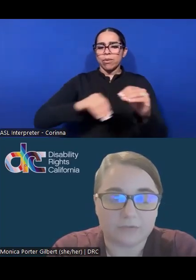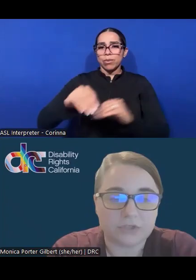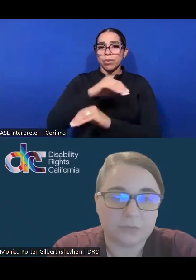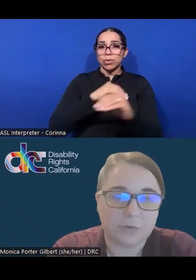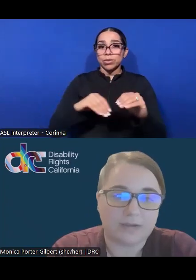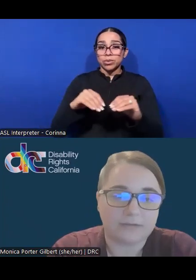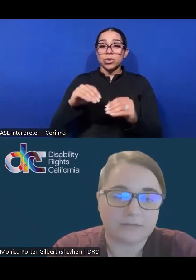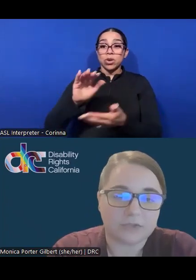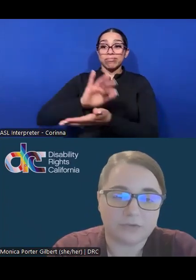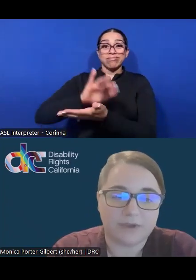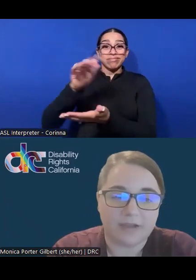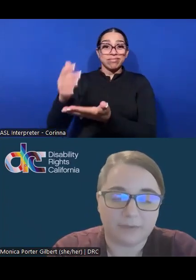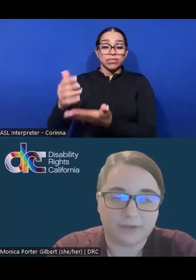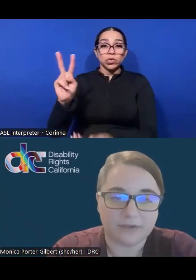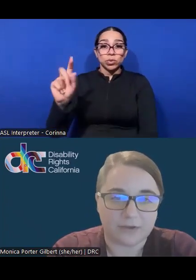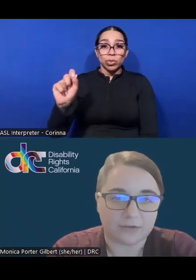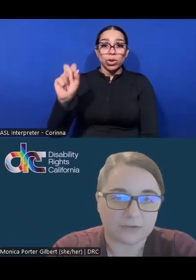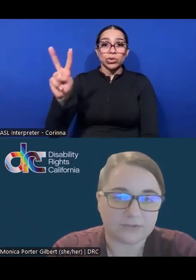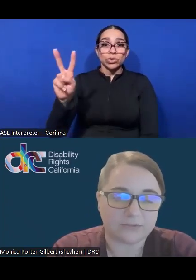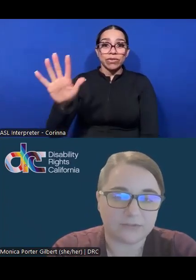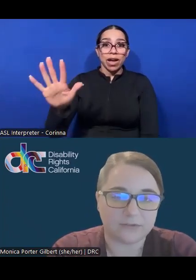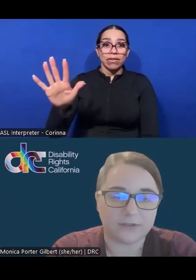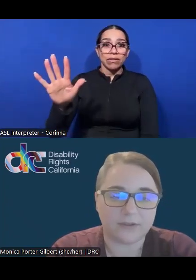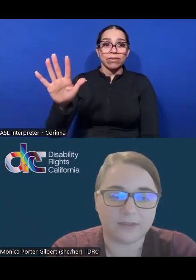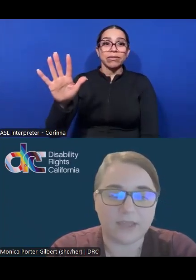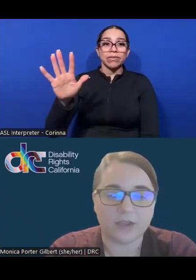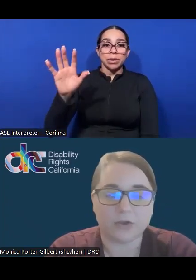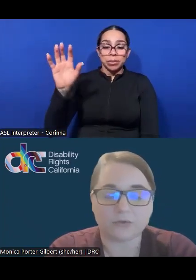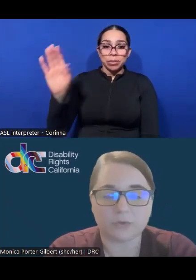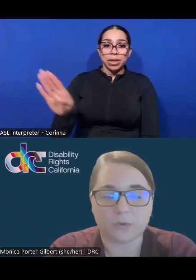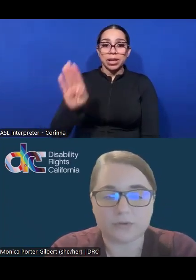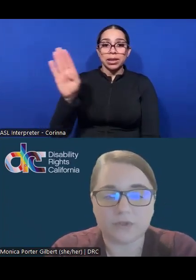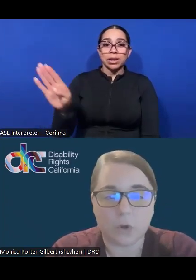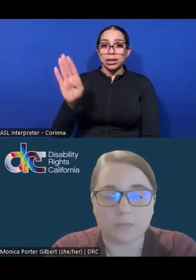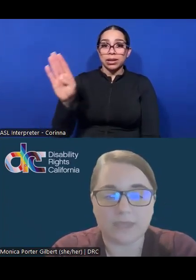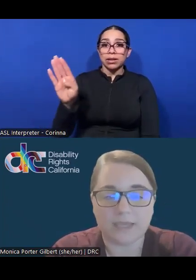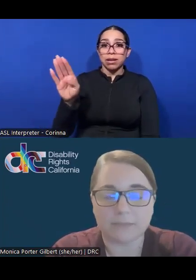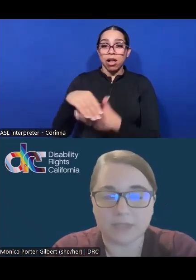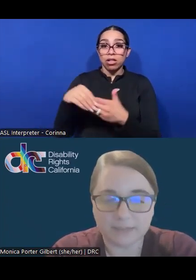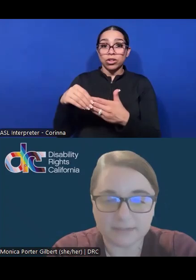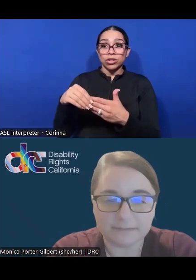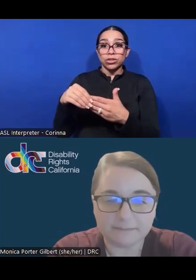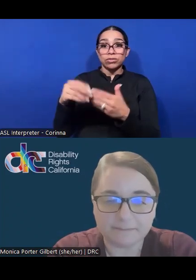of $2.25 billion that goes towards Homekey +.